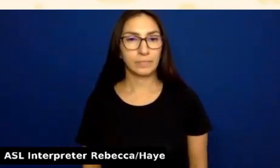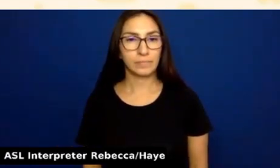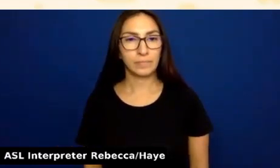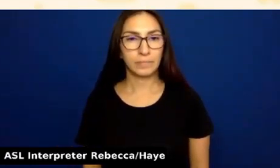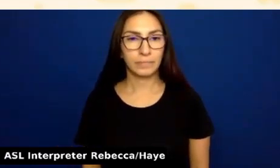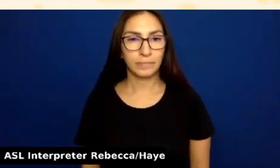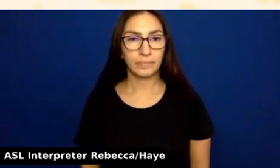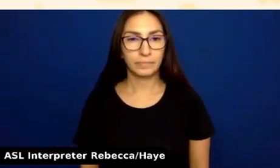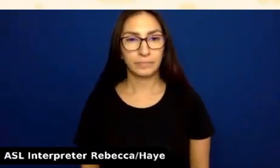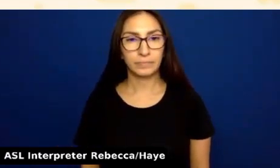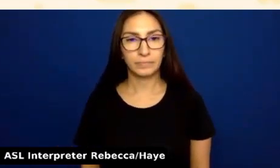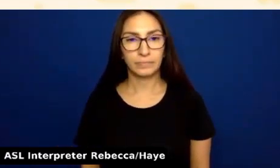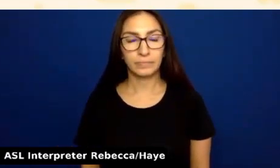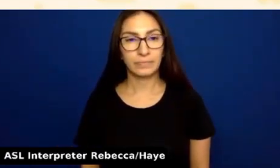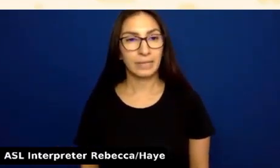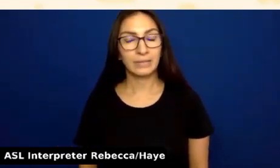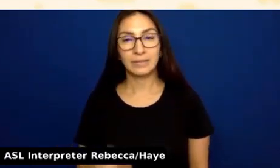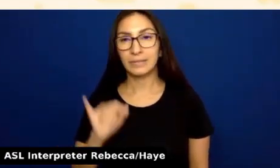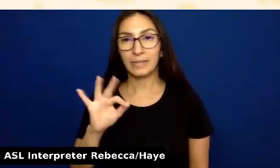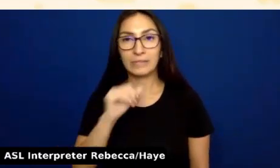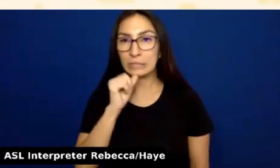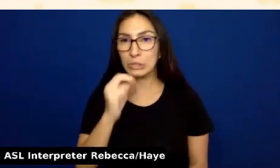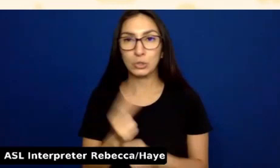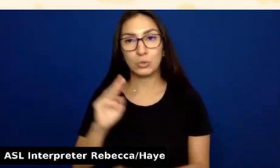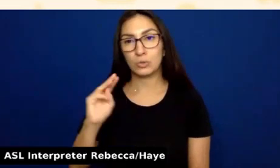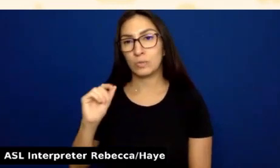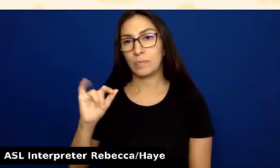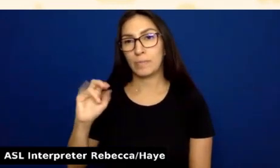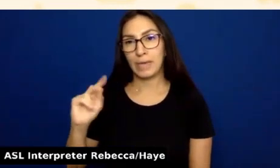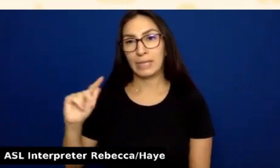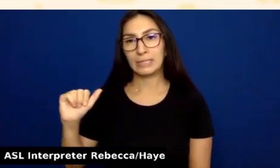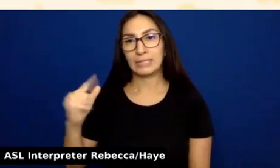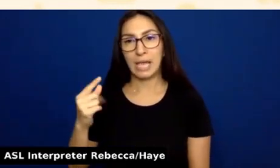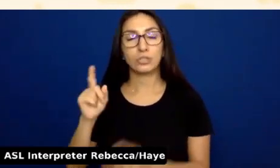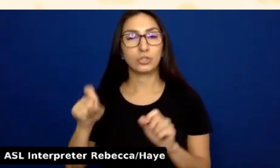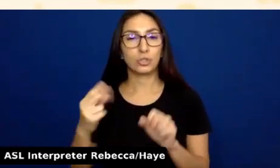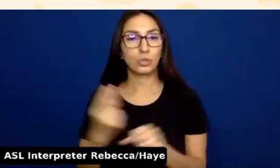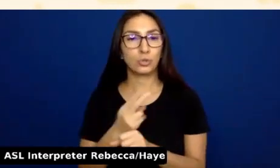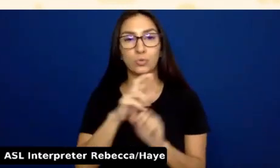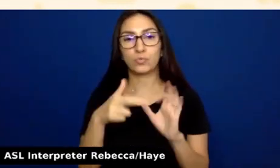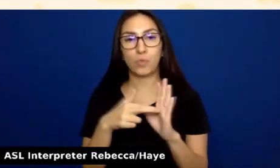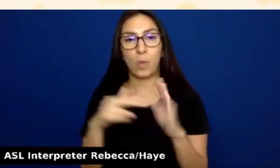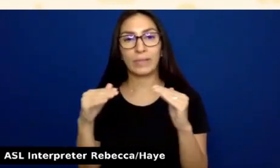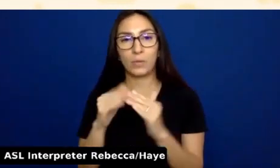and if it does not use a main tag, it should use a role equals main. And here we can see that Divi is doing neither of those.